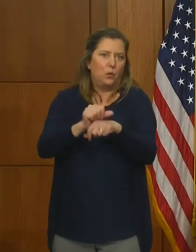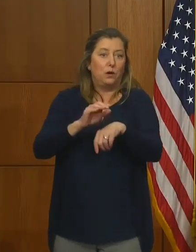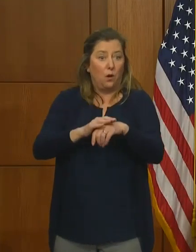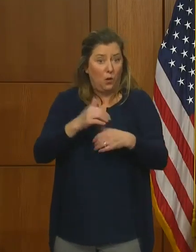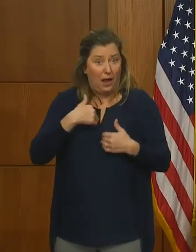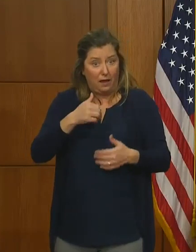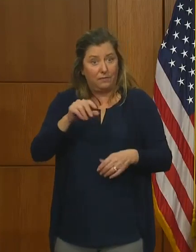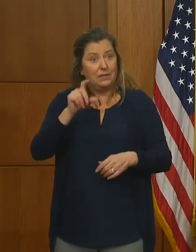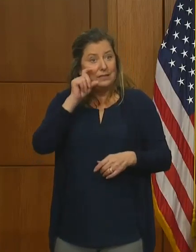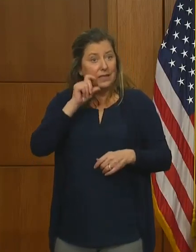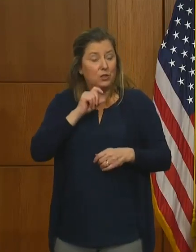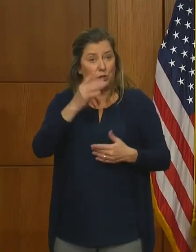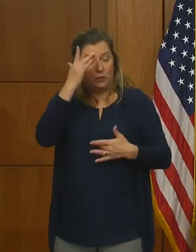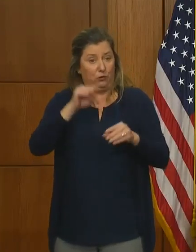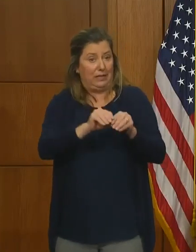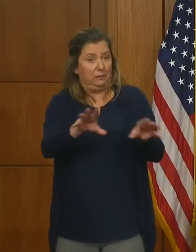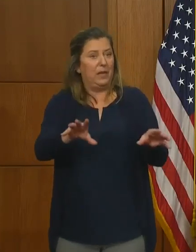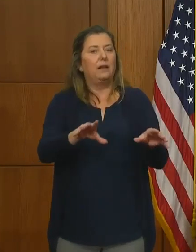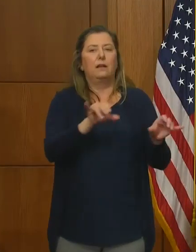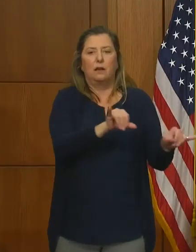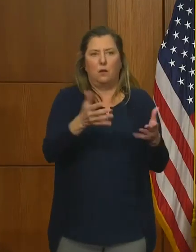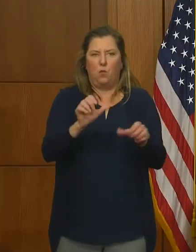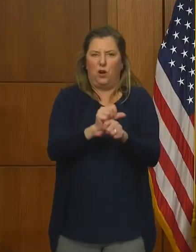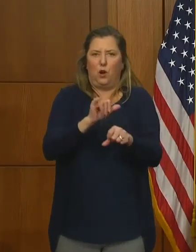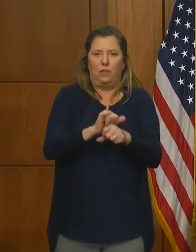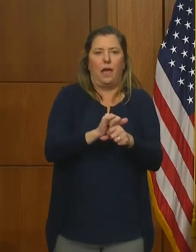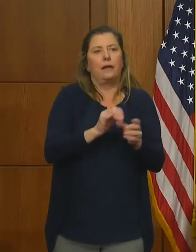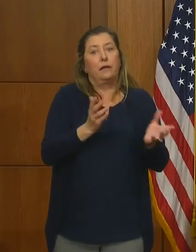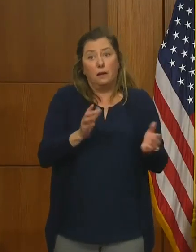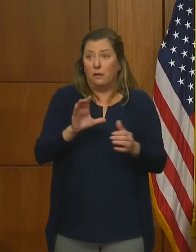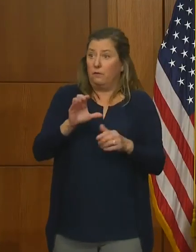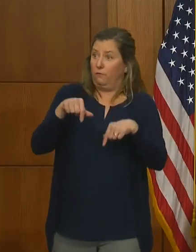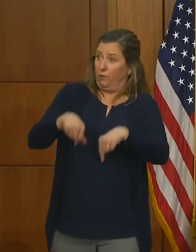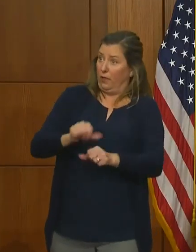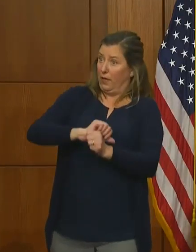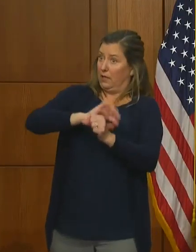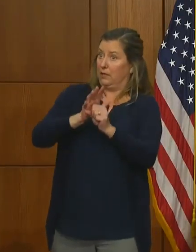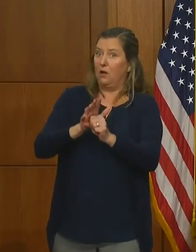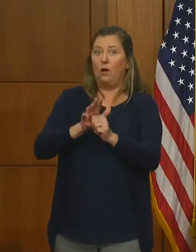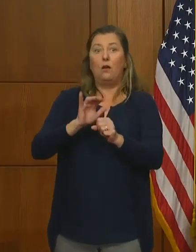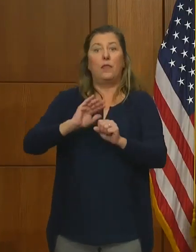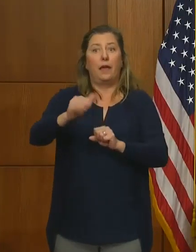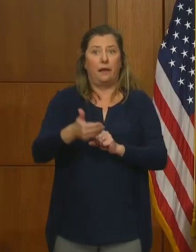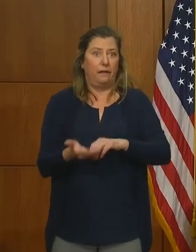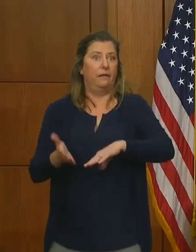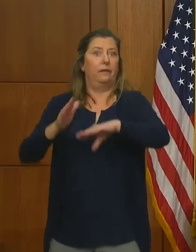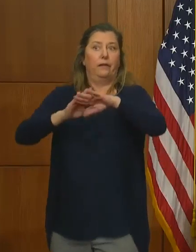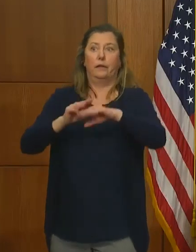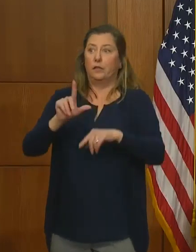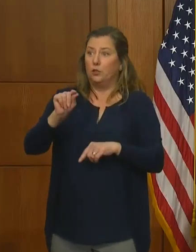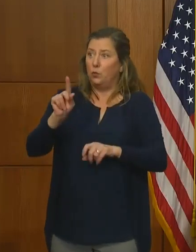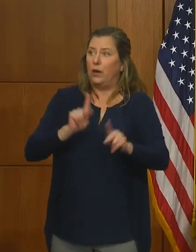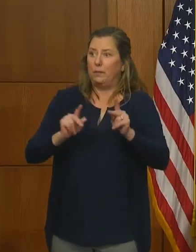TRANSMITTED INFECTIONS AND IN THE COURSE OF THE COVID